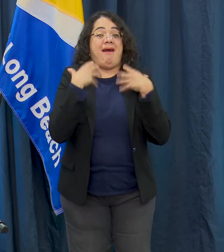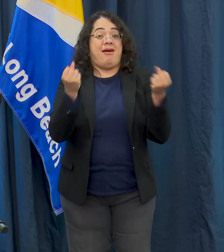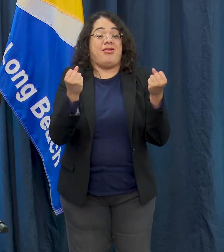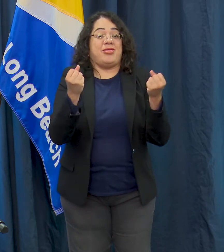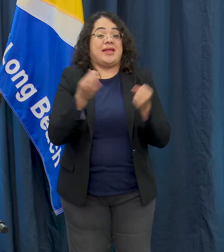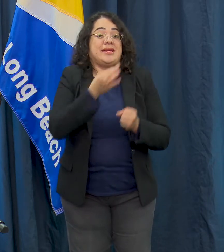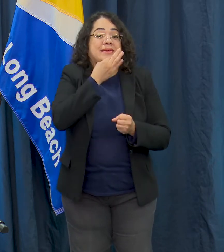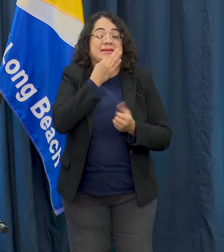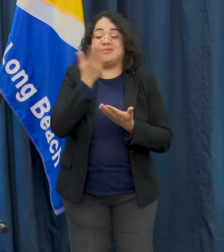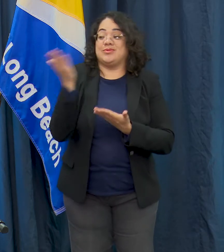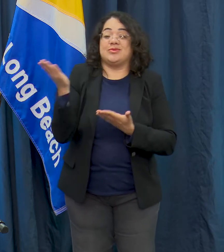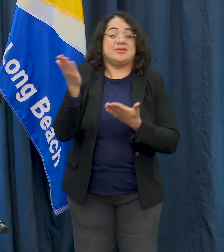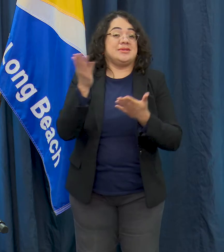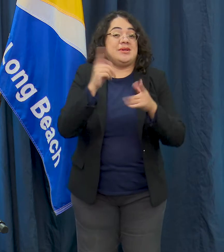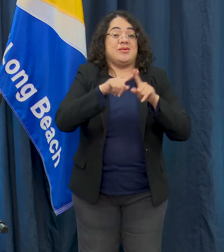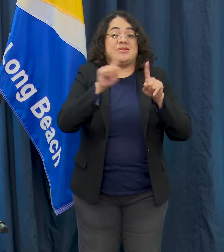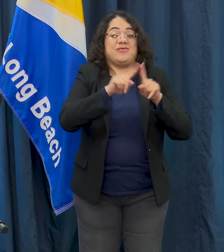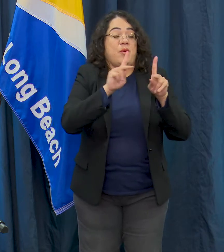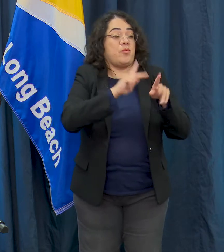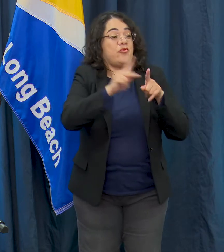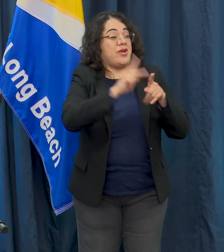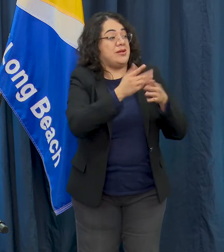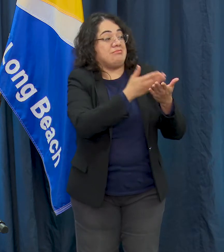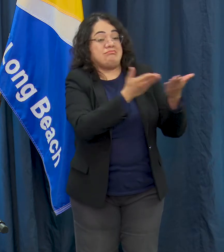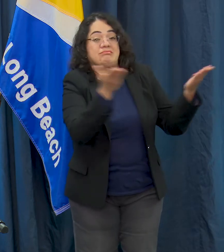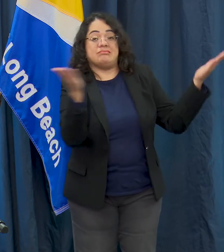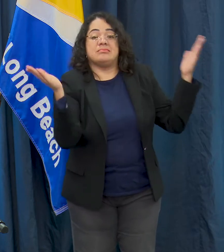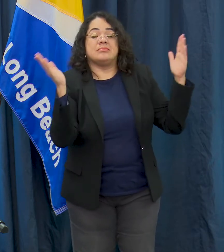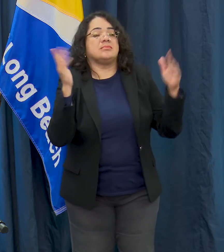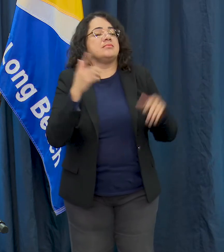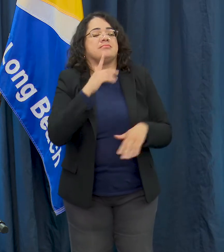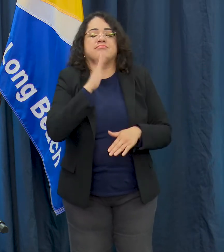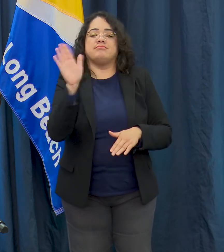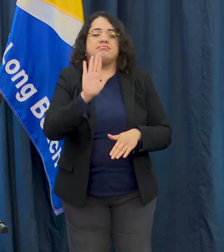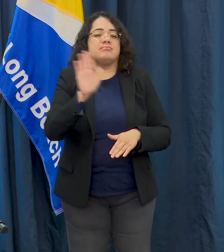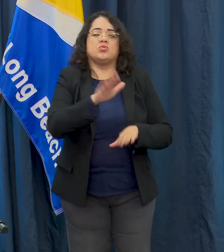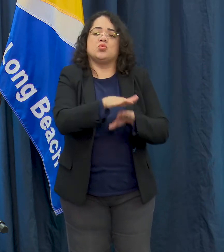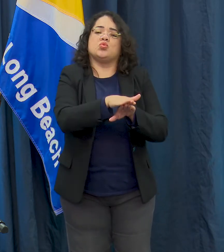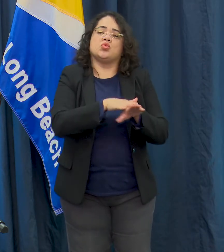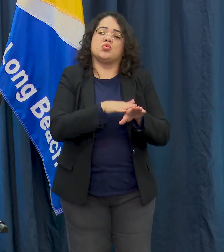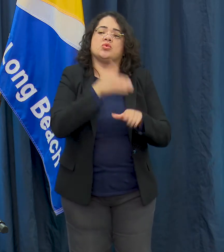saying the same thing which is very slow. These activities that are opening are